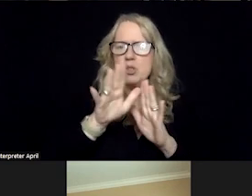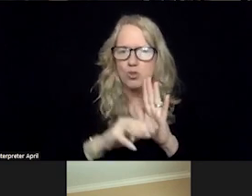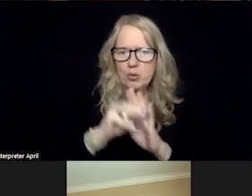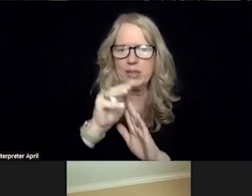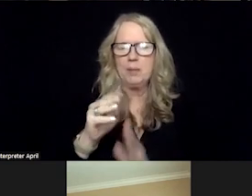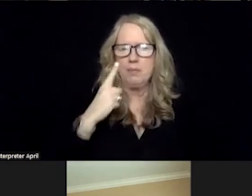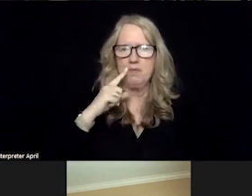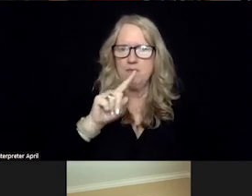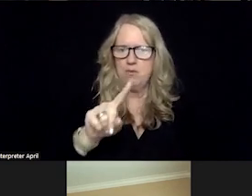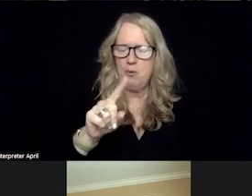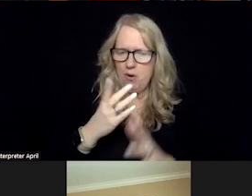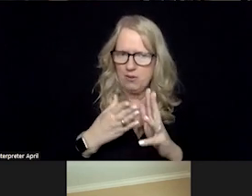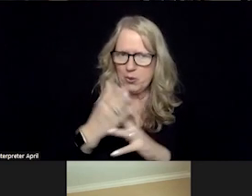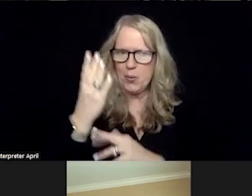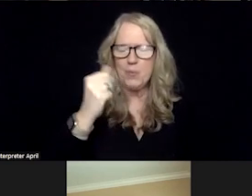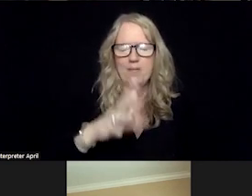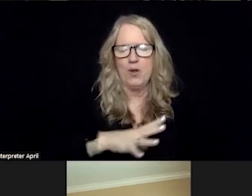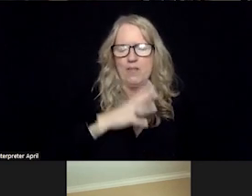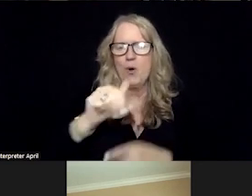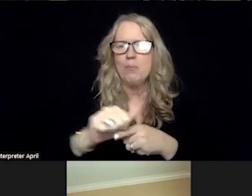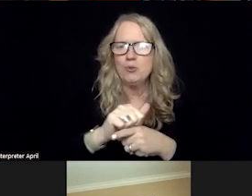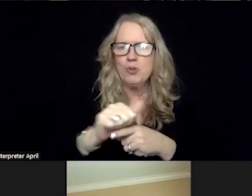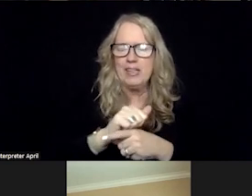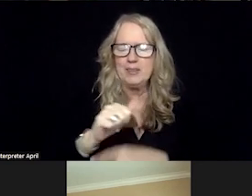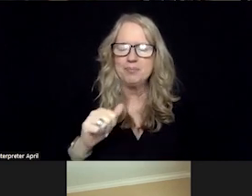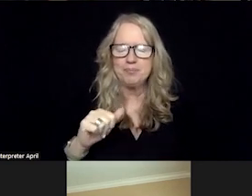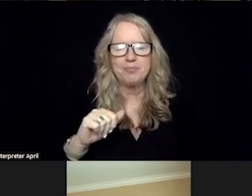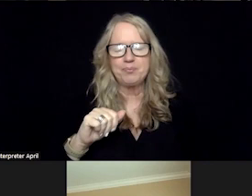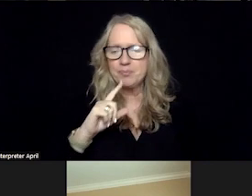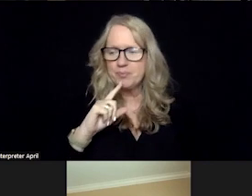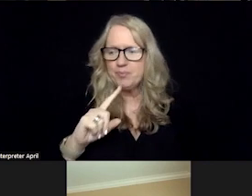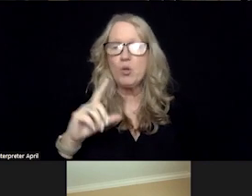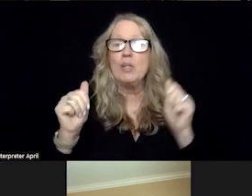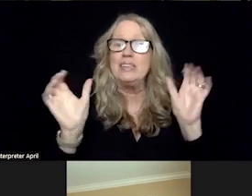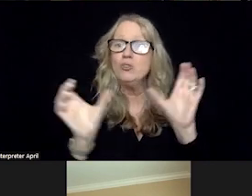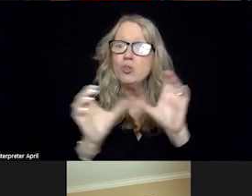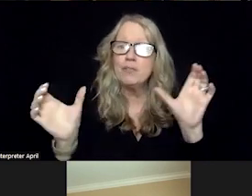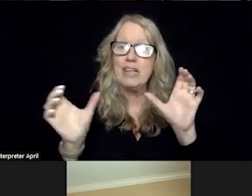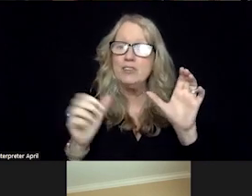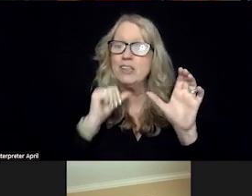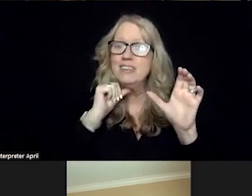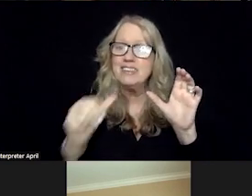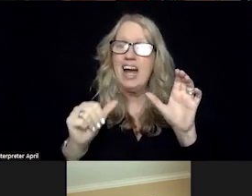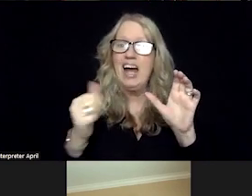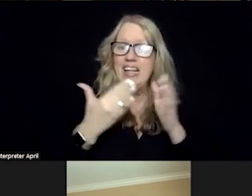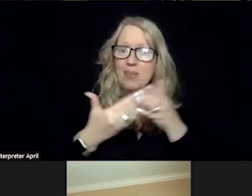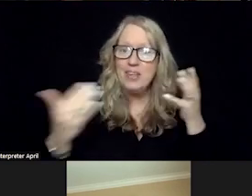THAT TO GO THROUGH THE FORMAL TRAINING. IN FACT, CERTIFICATION IS NOT A THING. IN THE CRISIS RECEIVING